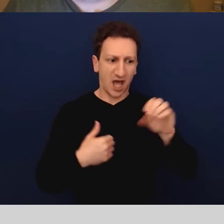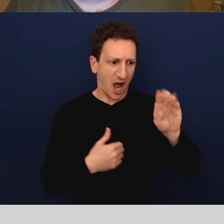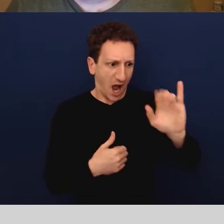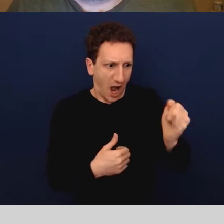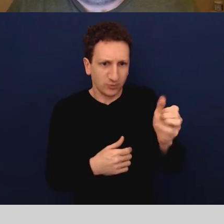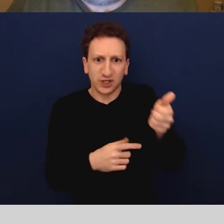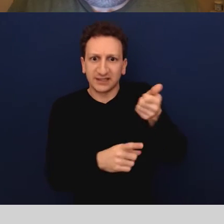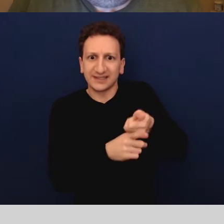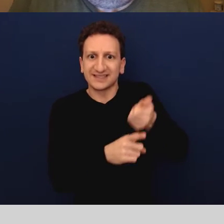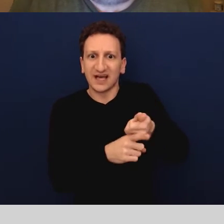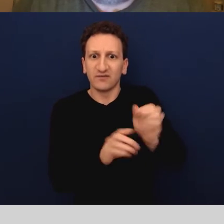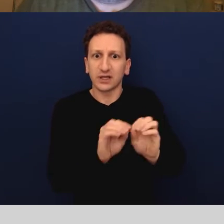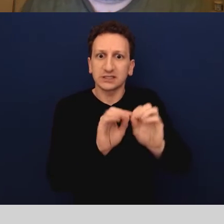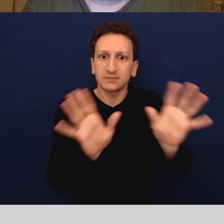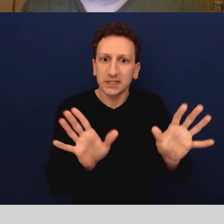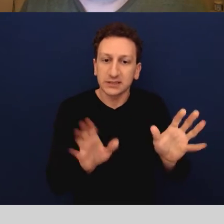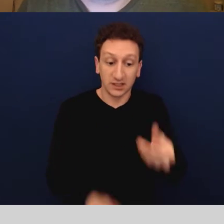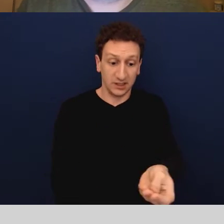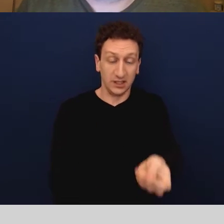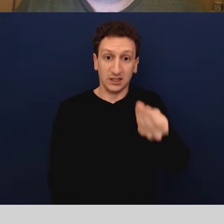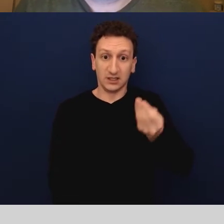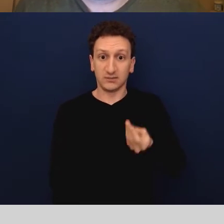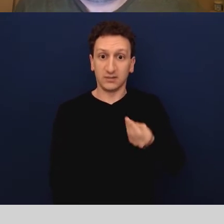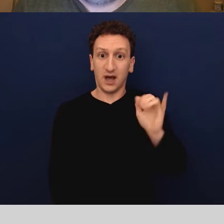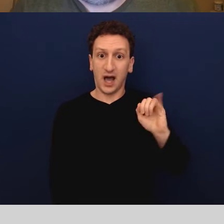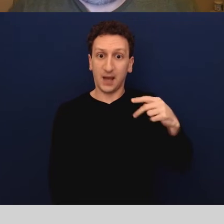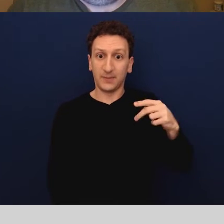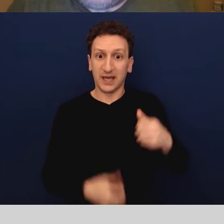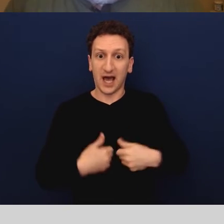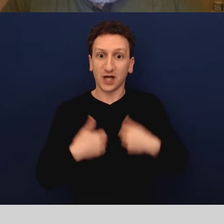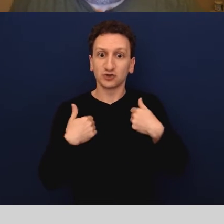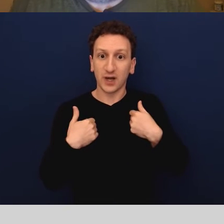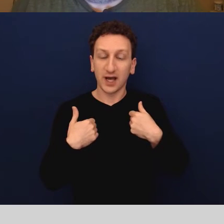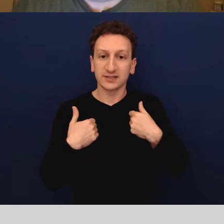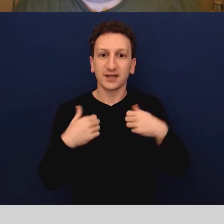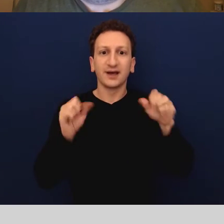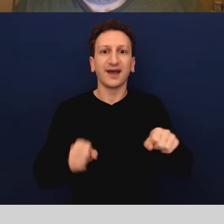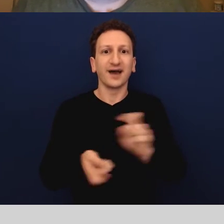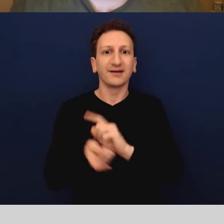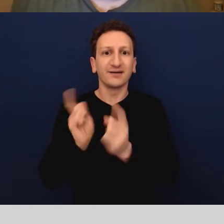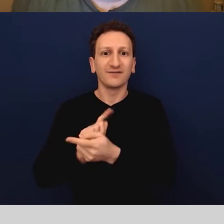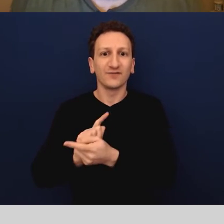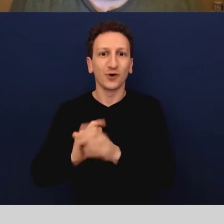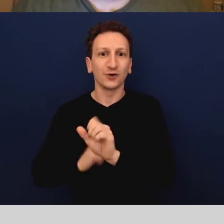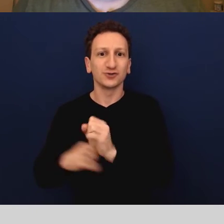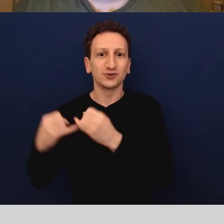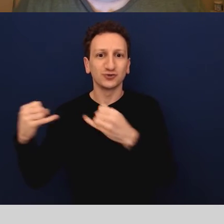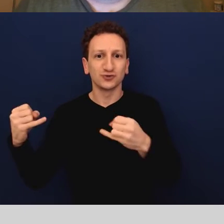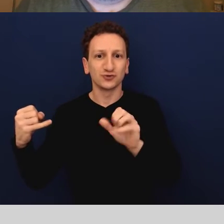we can explicitly convert it to IP address. And if someone gives us an IP address, we know what to do.